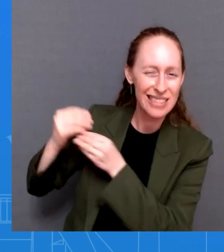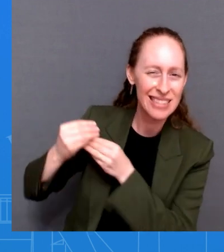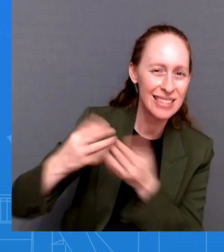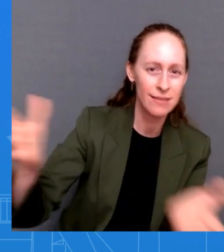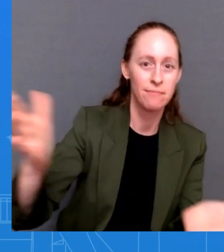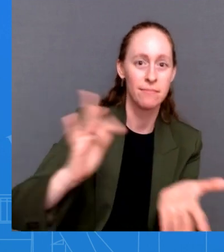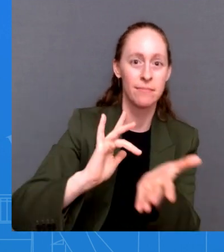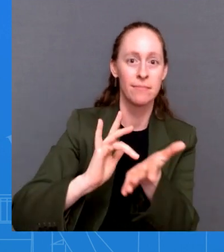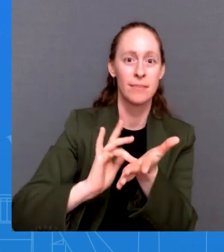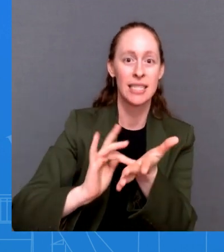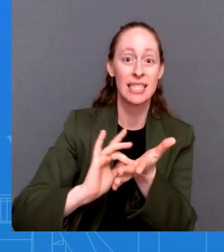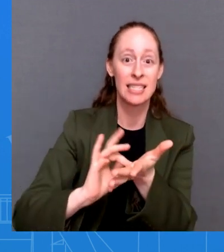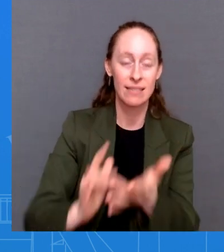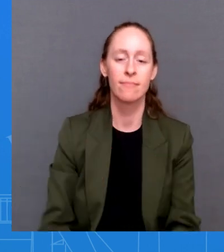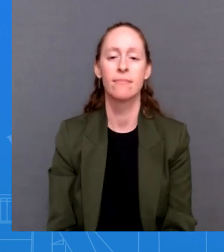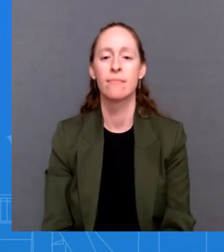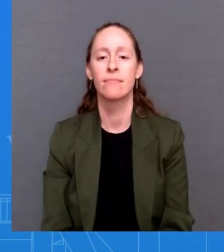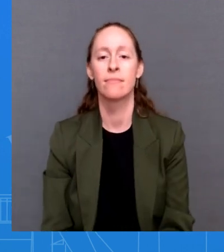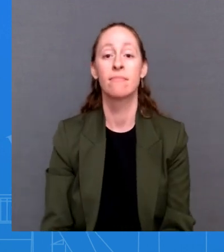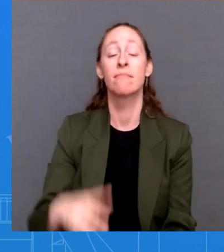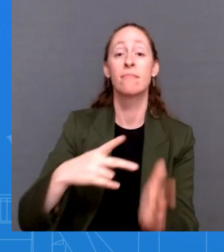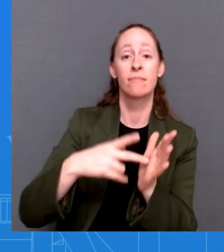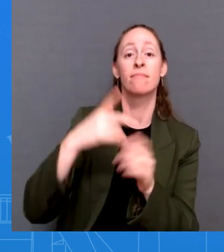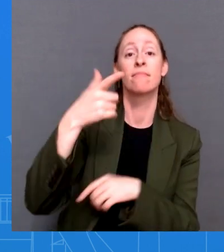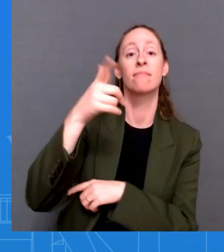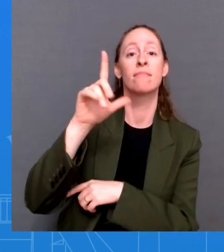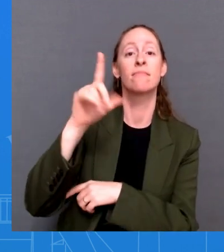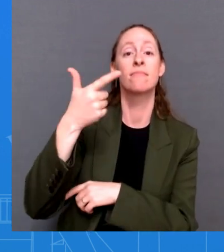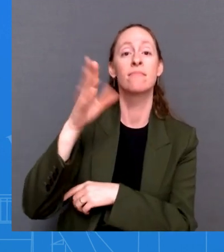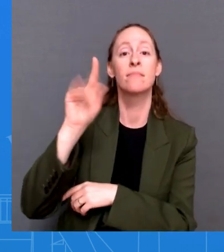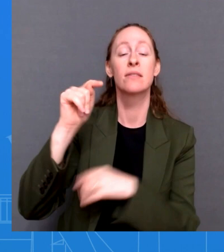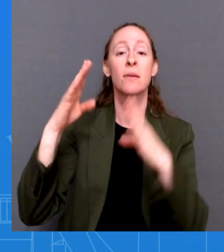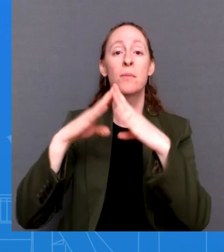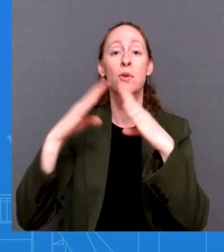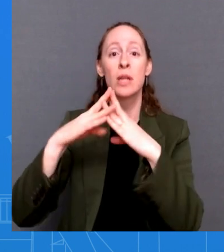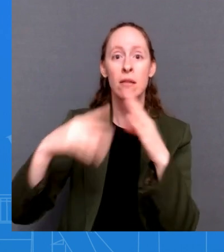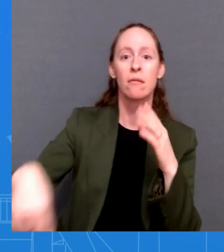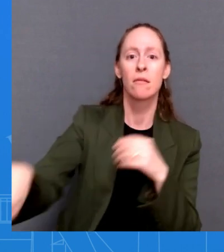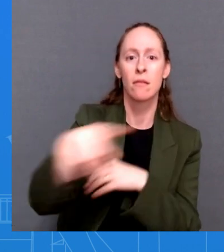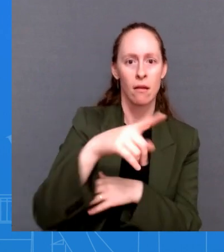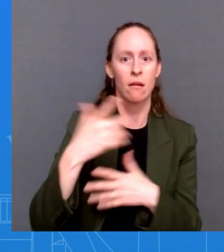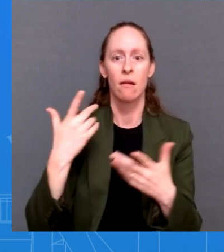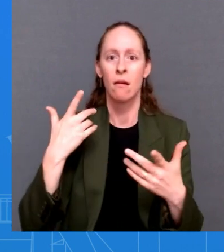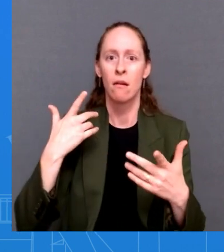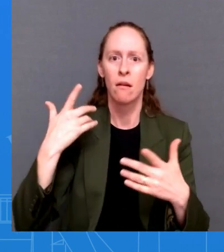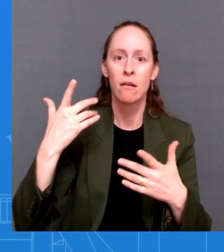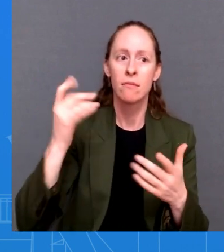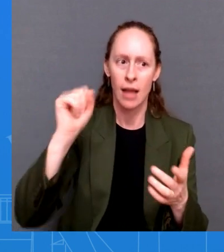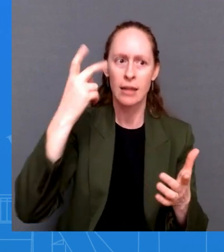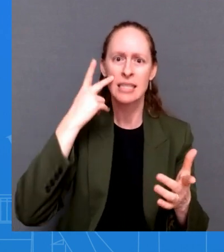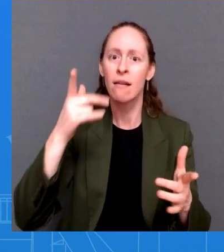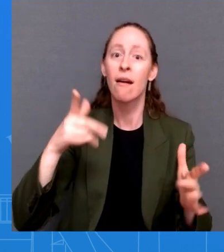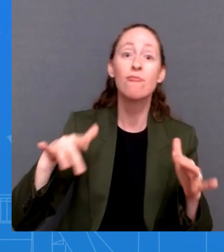are doing things that are actually reducing their risk, and it's working. And it speaks to the resilience and commitment of this community